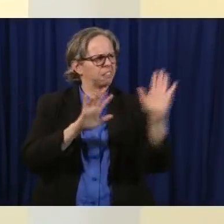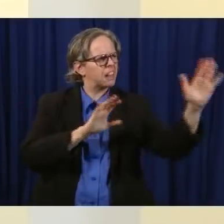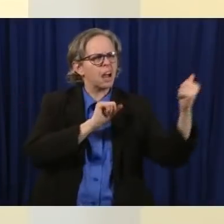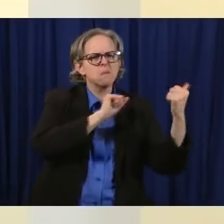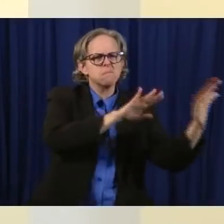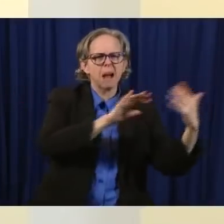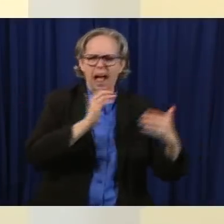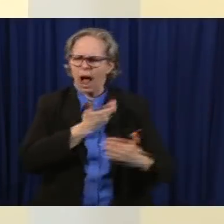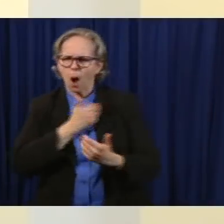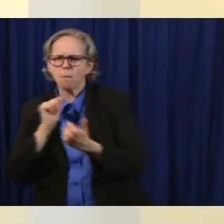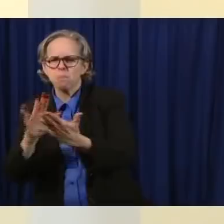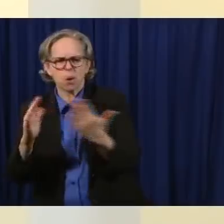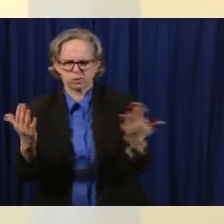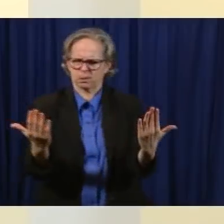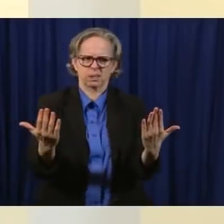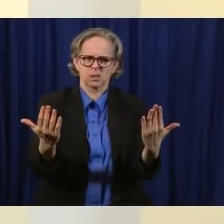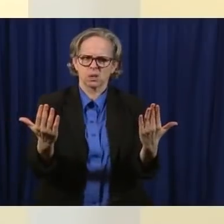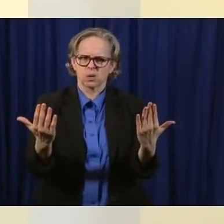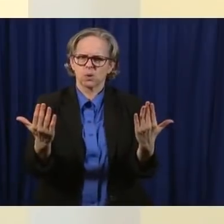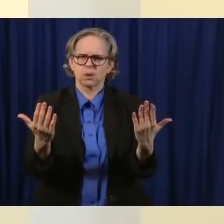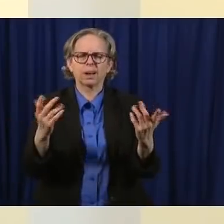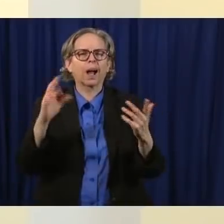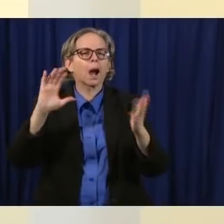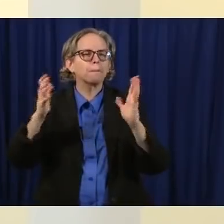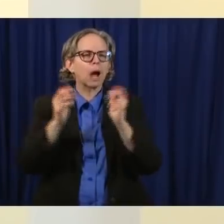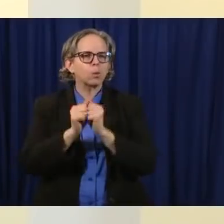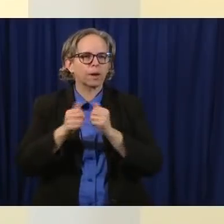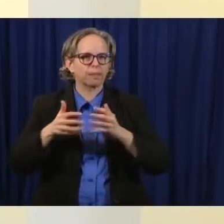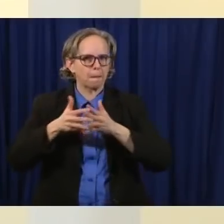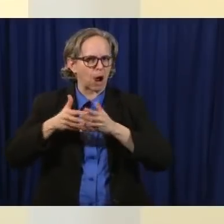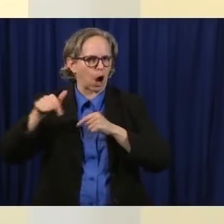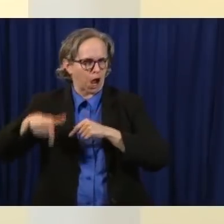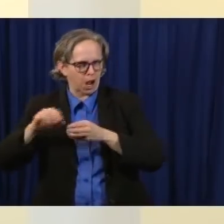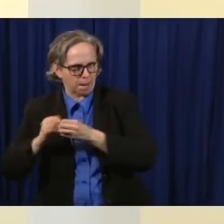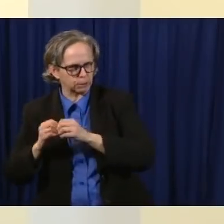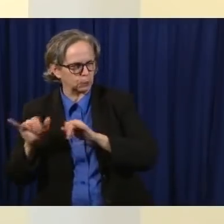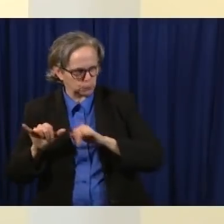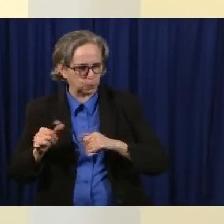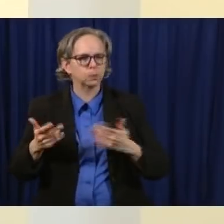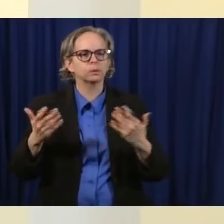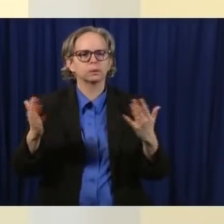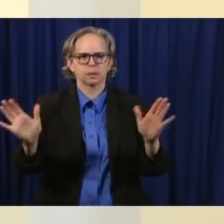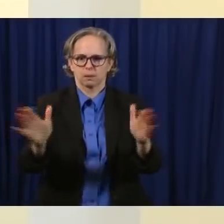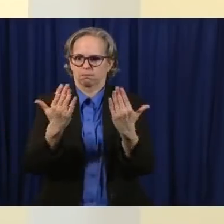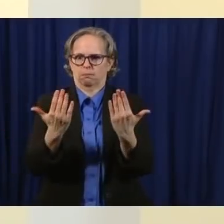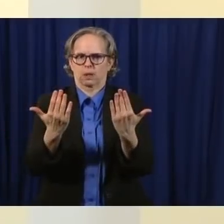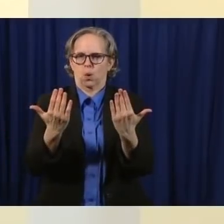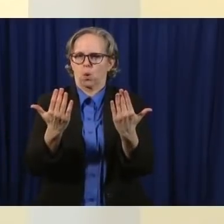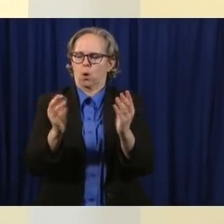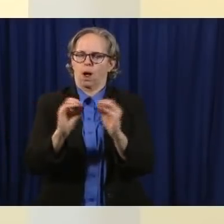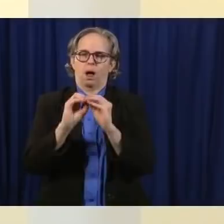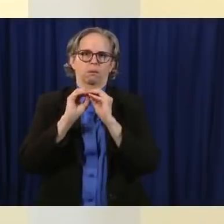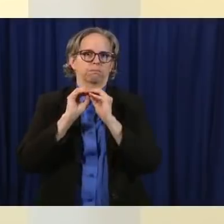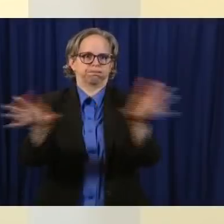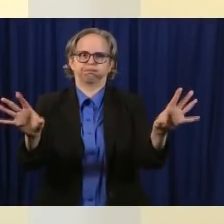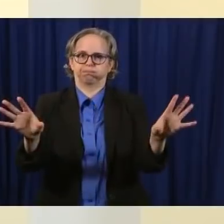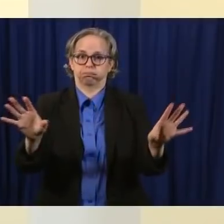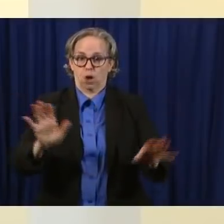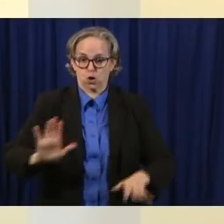DEBTS ACTUALLY IN COUNTRIES THAT DID OR DID NOT INSTITUTE IS SORT OF THE MEASURES WE HAVE TAKEN OVER THE LAST MONTH AND A HALF TO TWO.